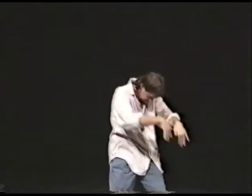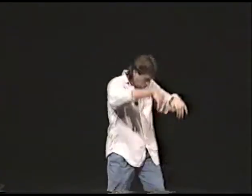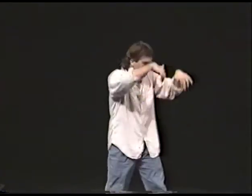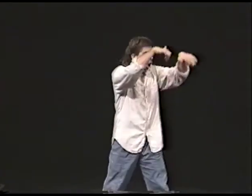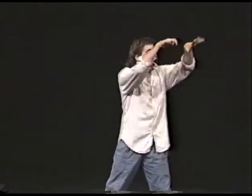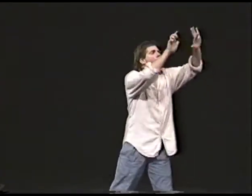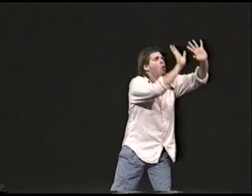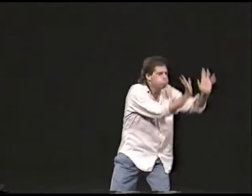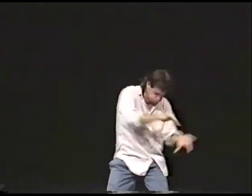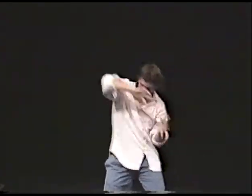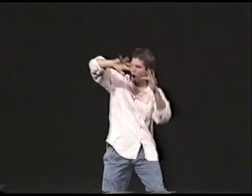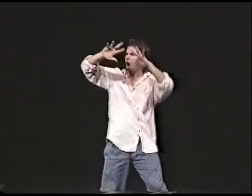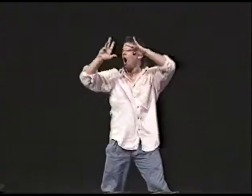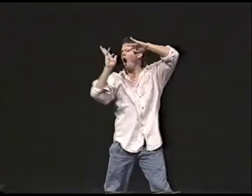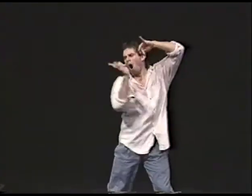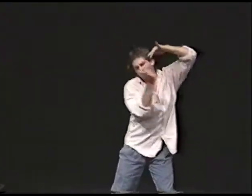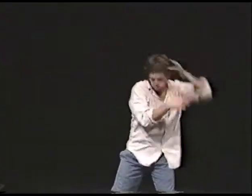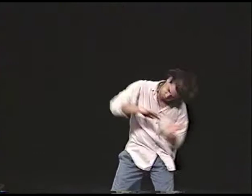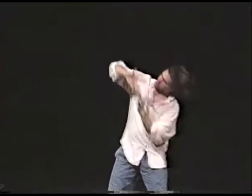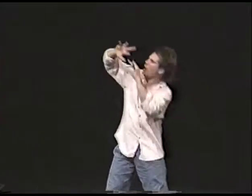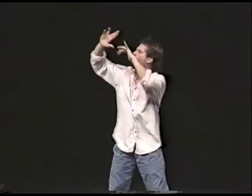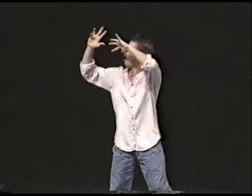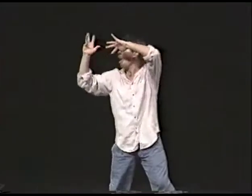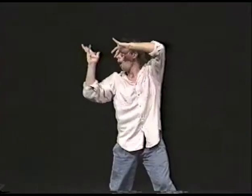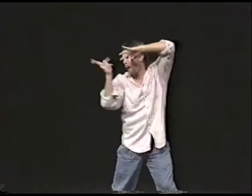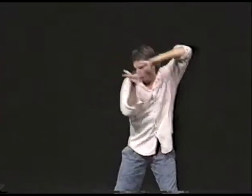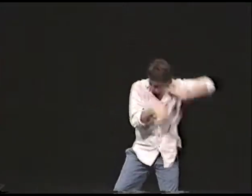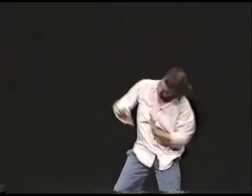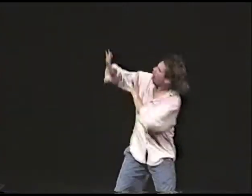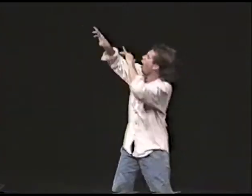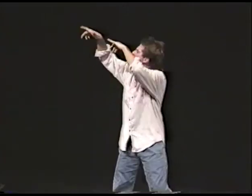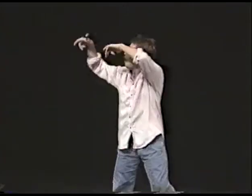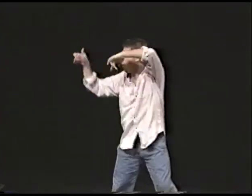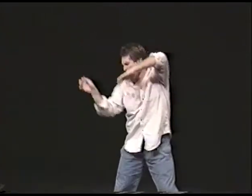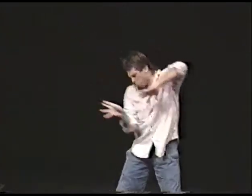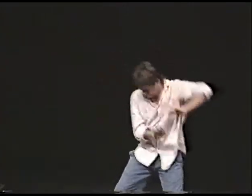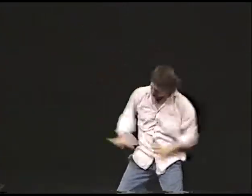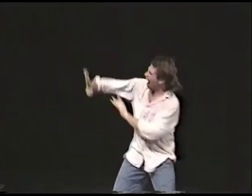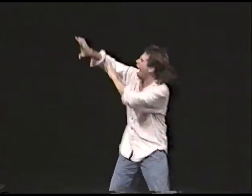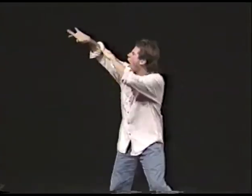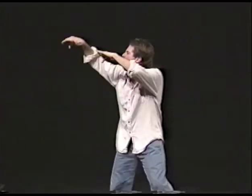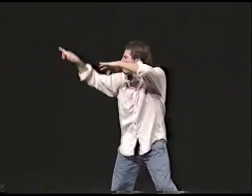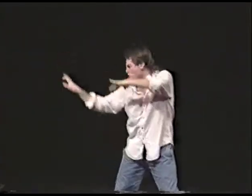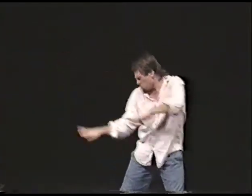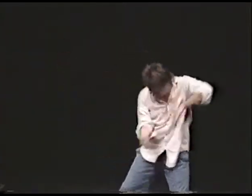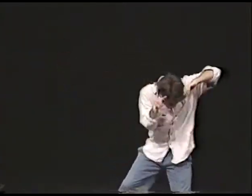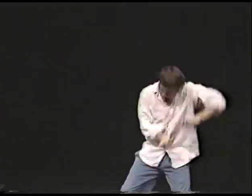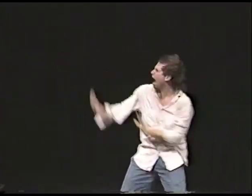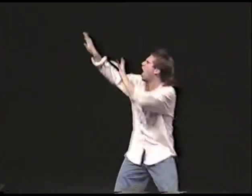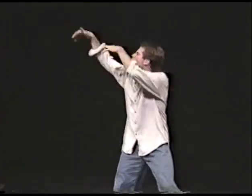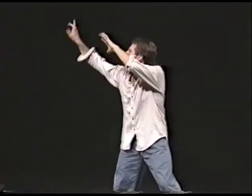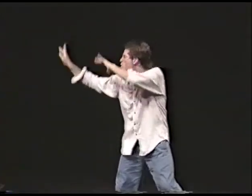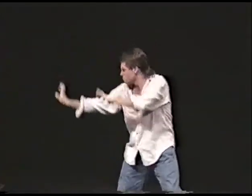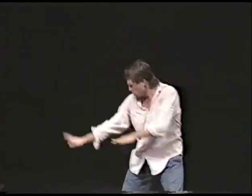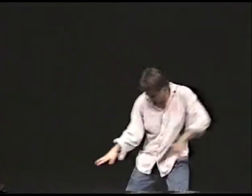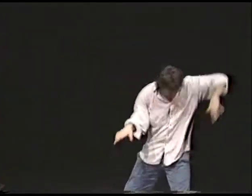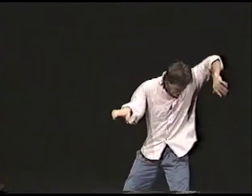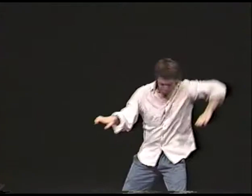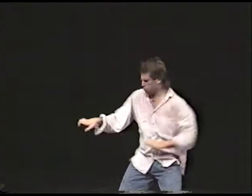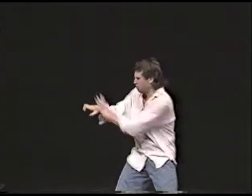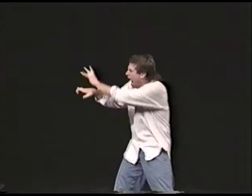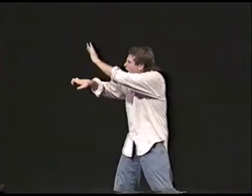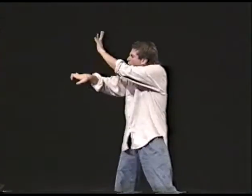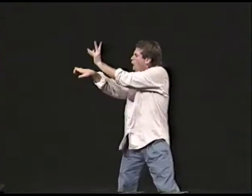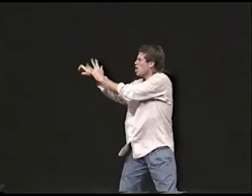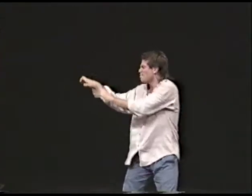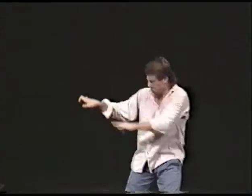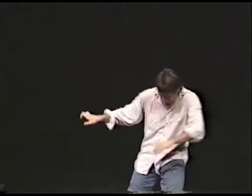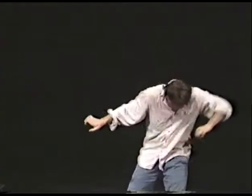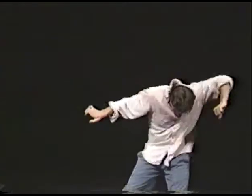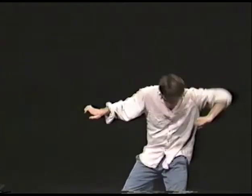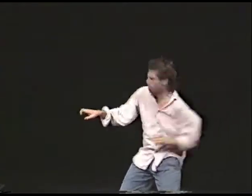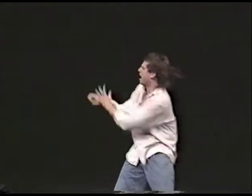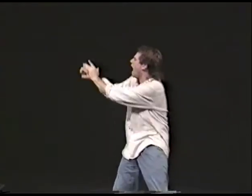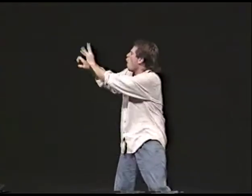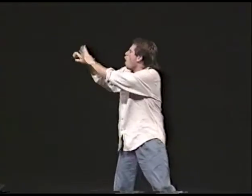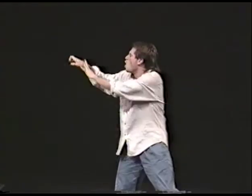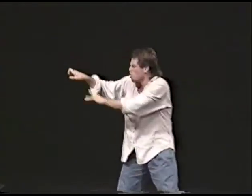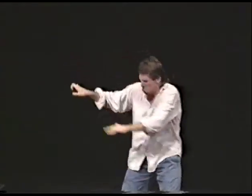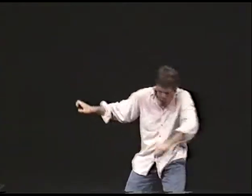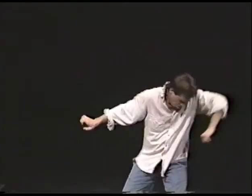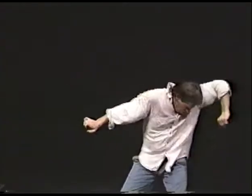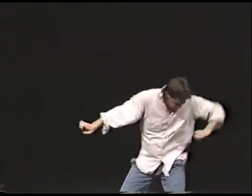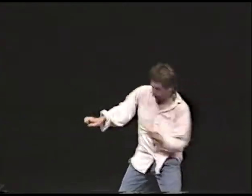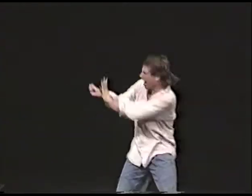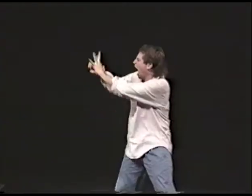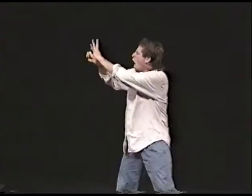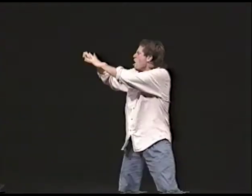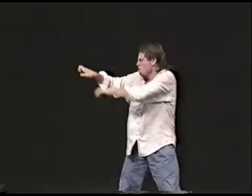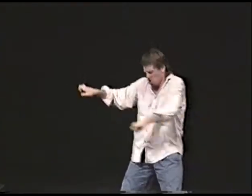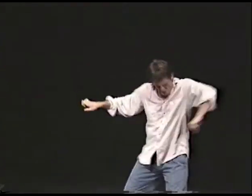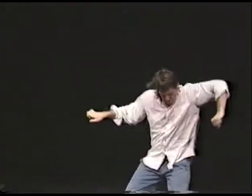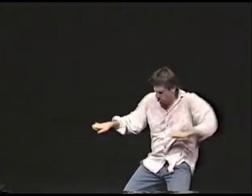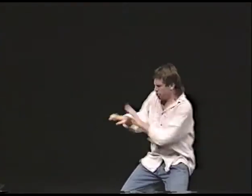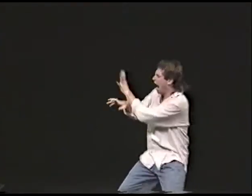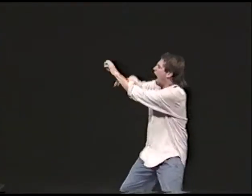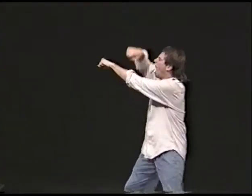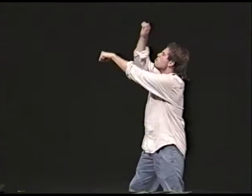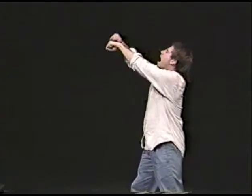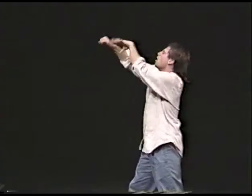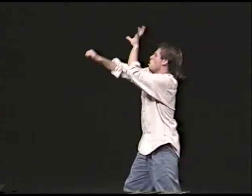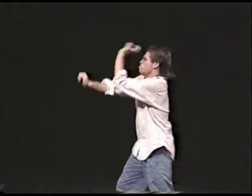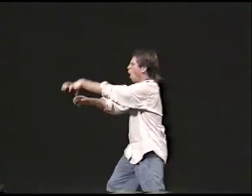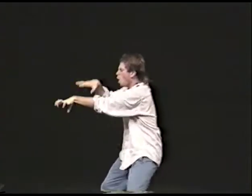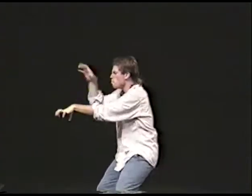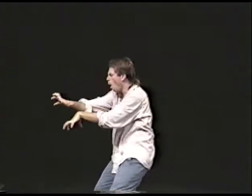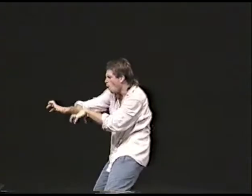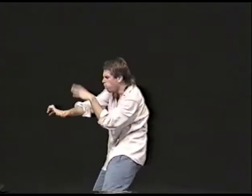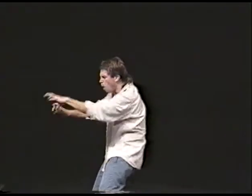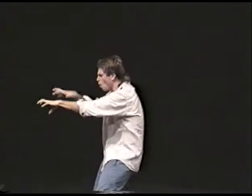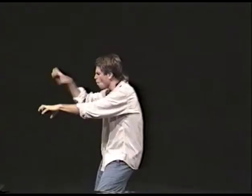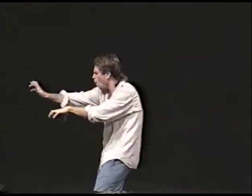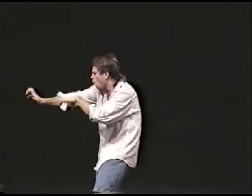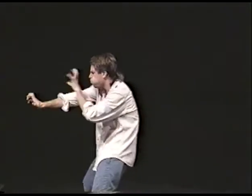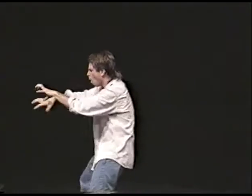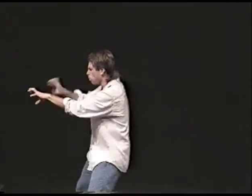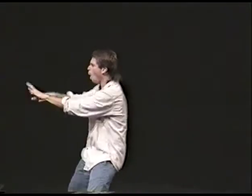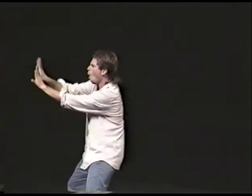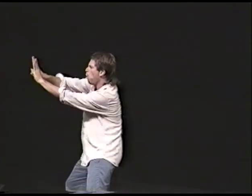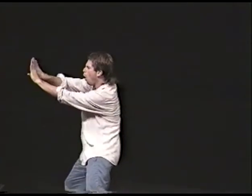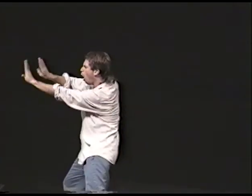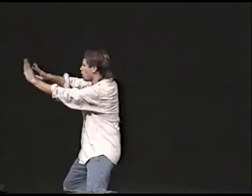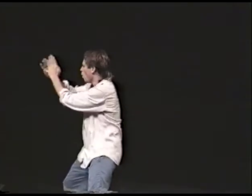Waves crashing against rocks, dotting the beach.